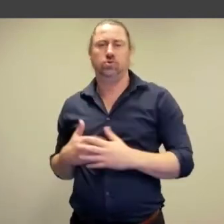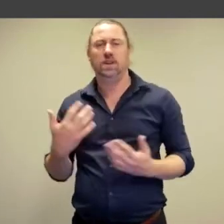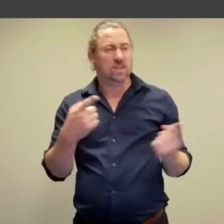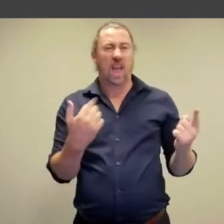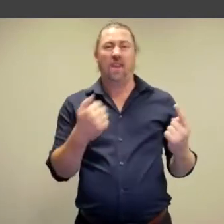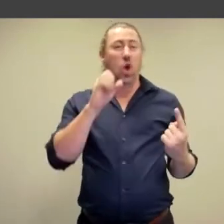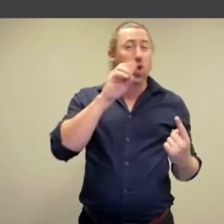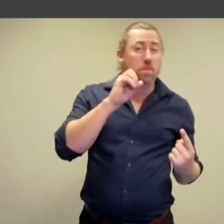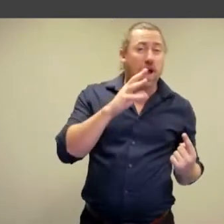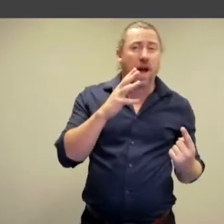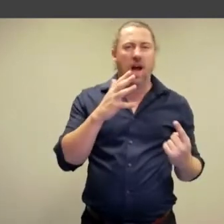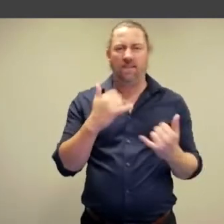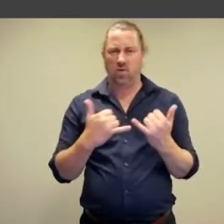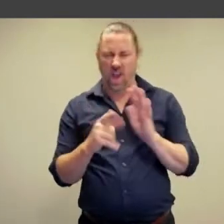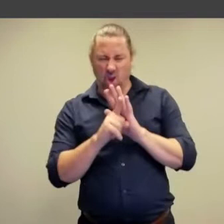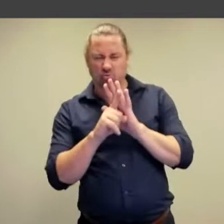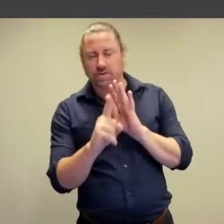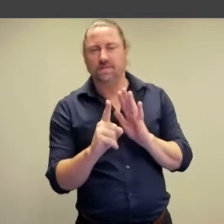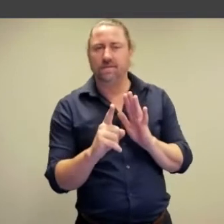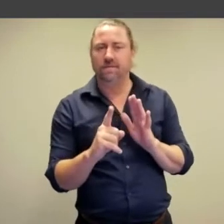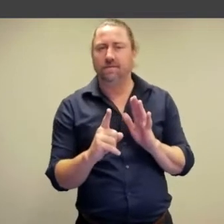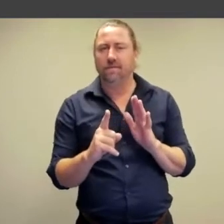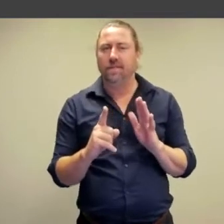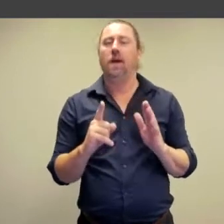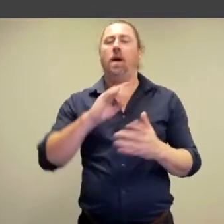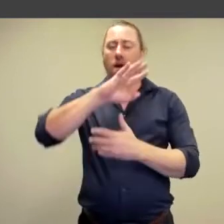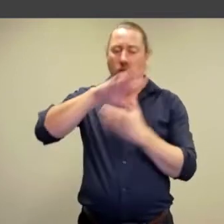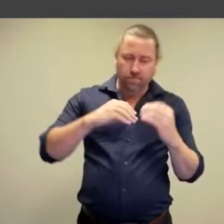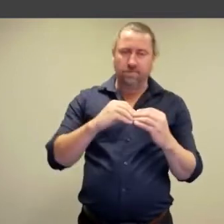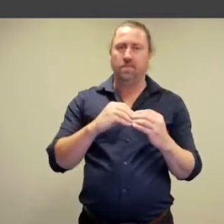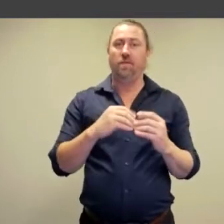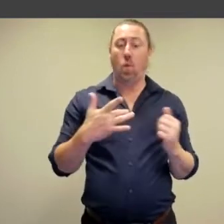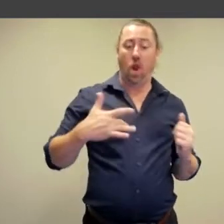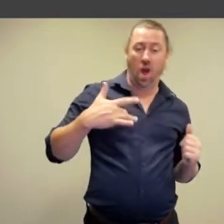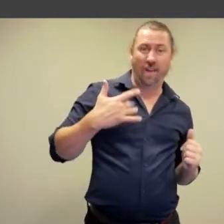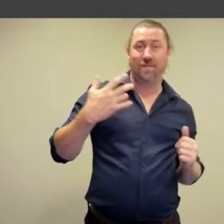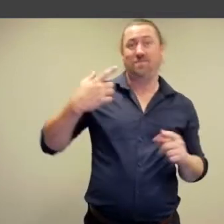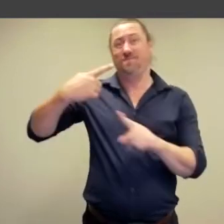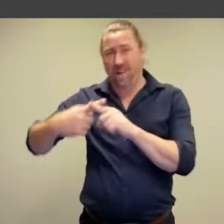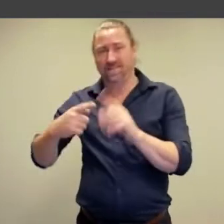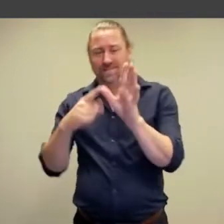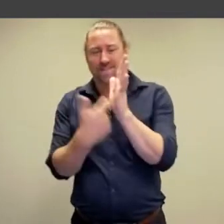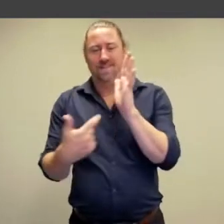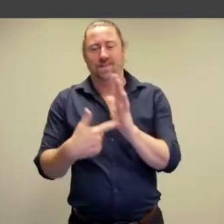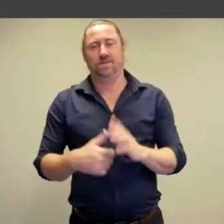and an alternative way of being into both life